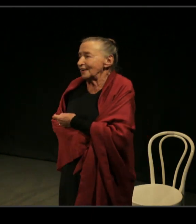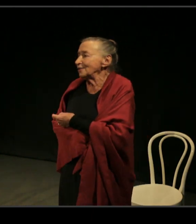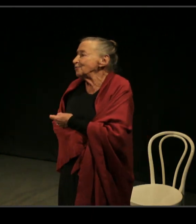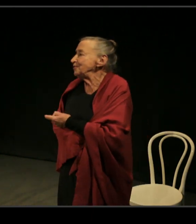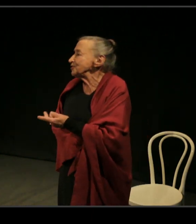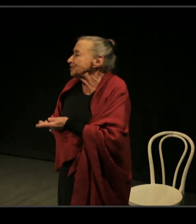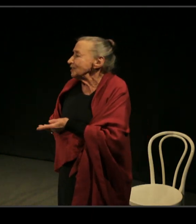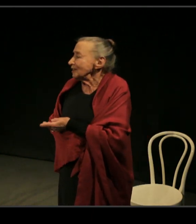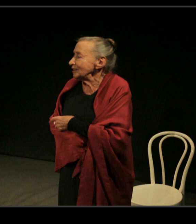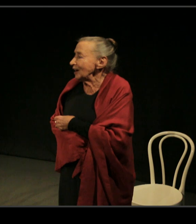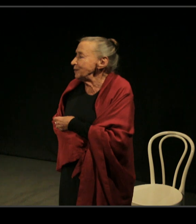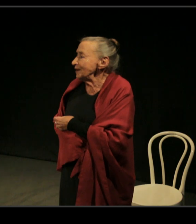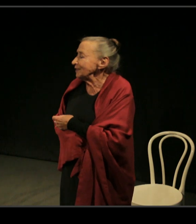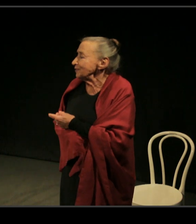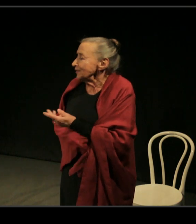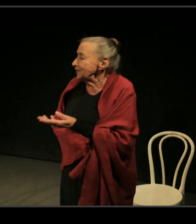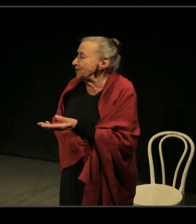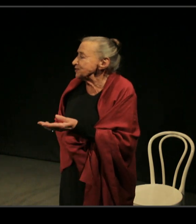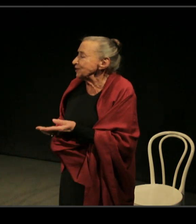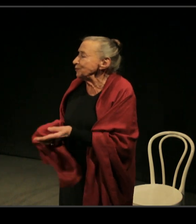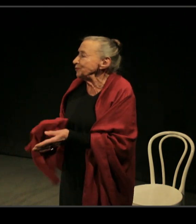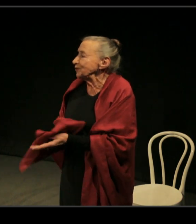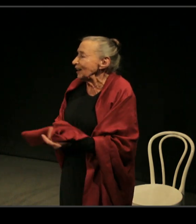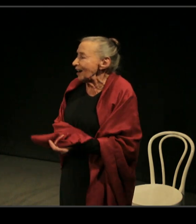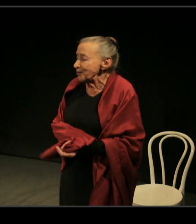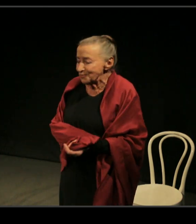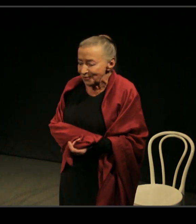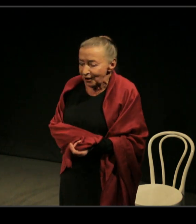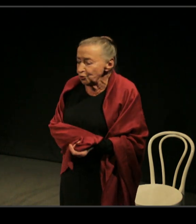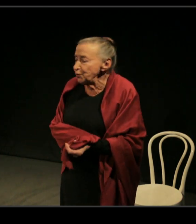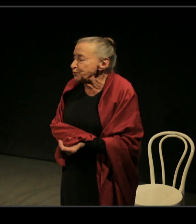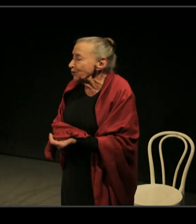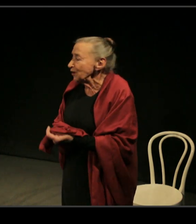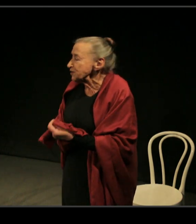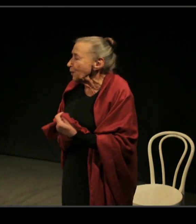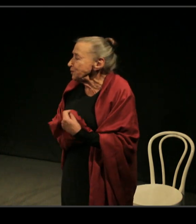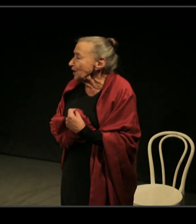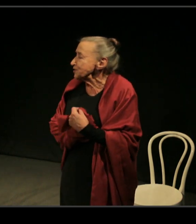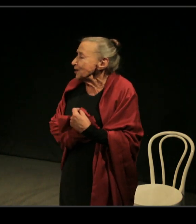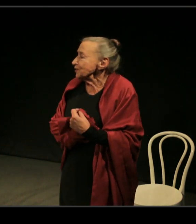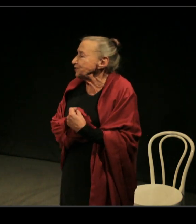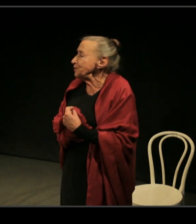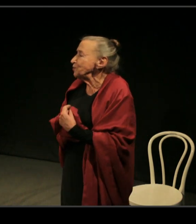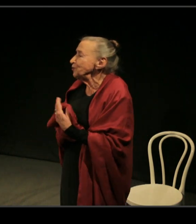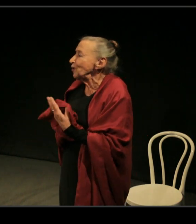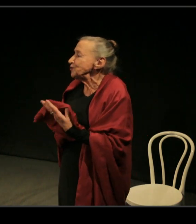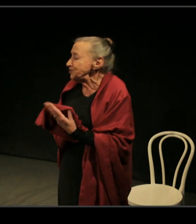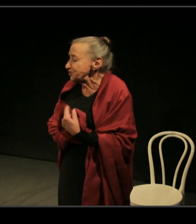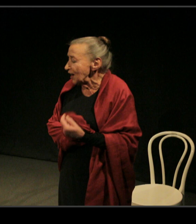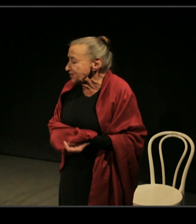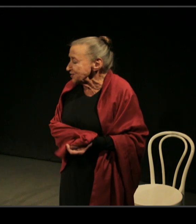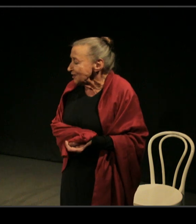Yet his homesickness never once abated. He'd always talk about his childhood,